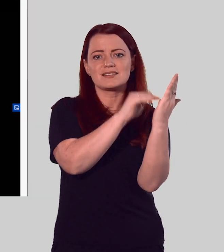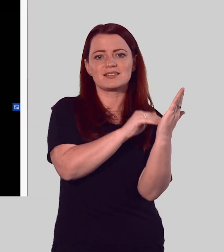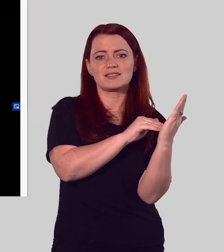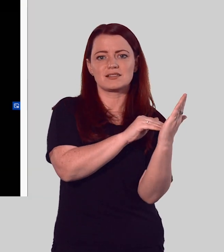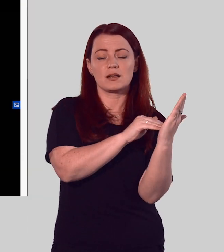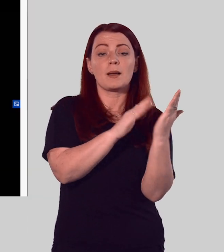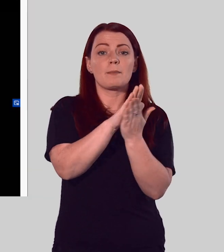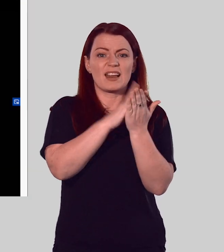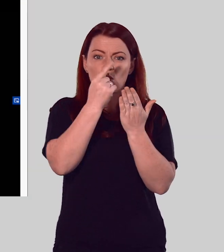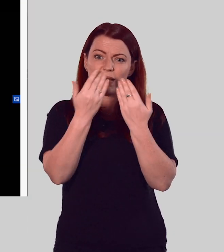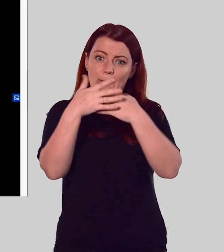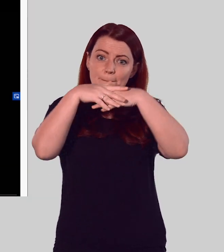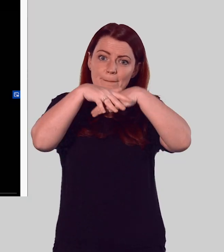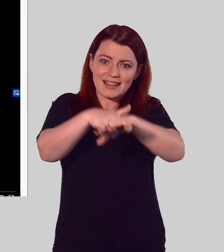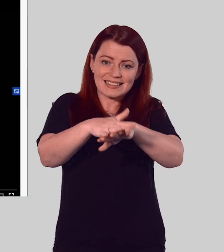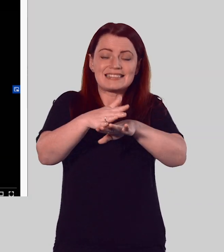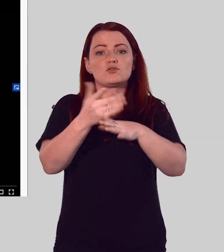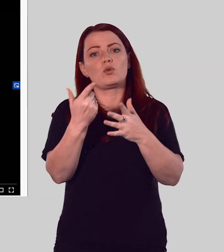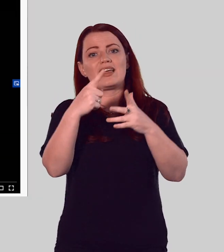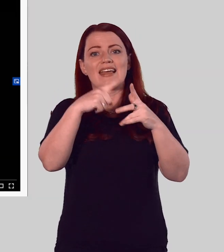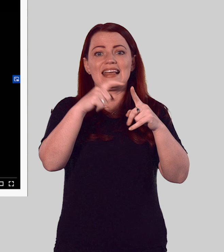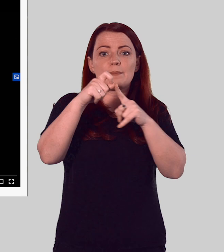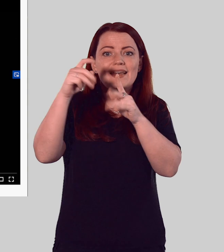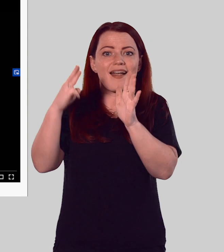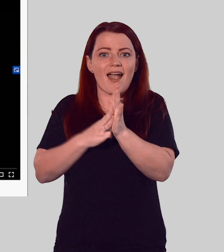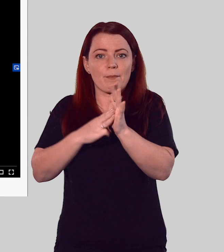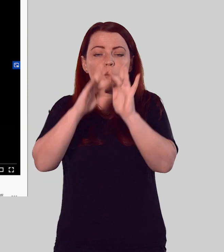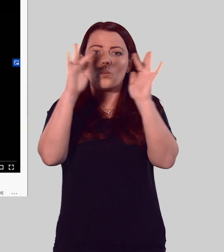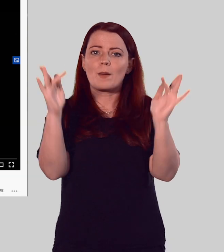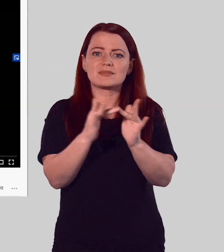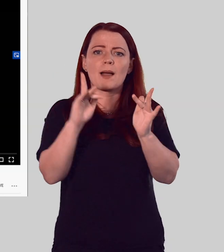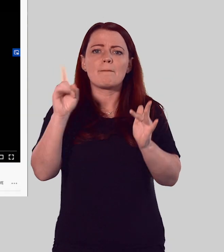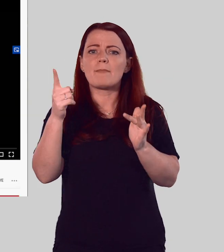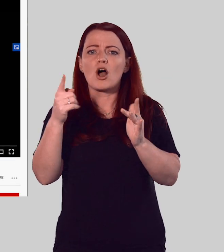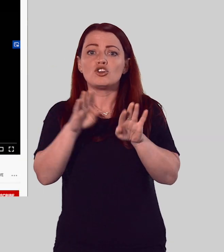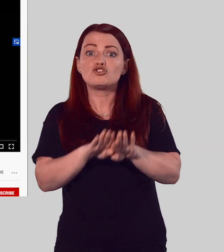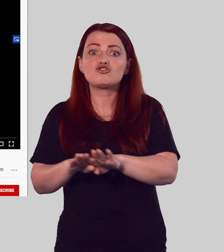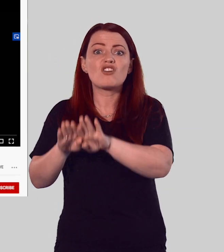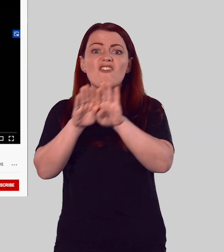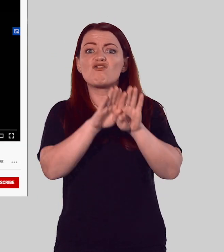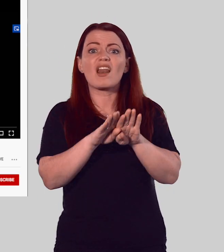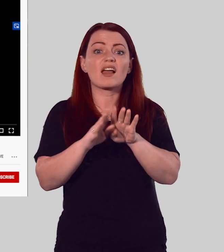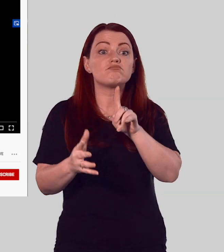embedded into the EPM website but not found generally on YouTube. This is because we didn't want our